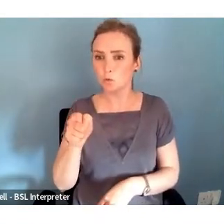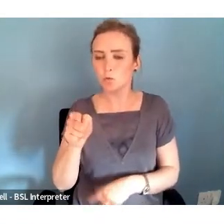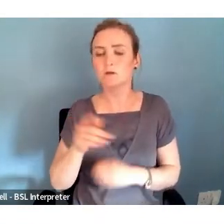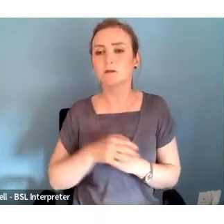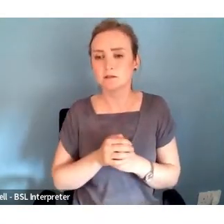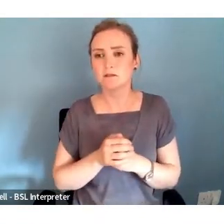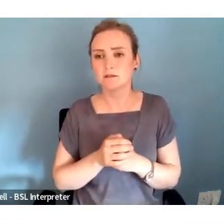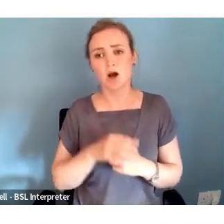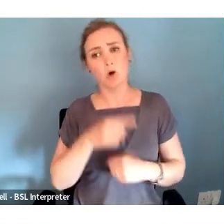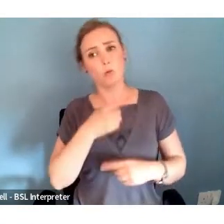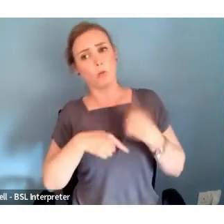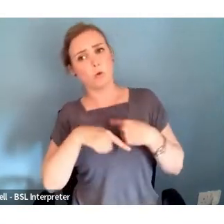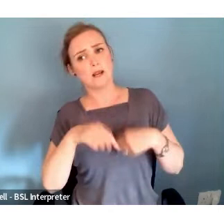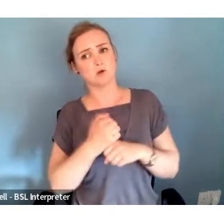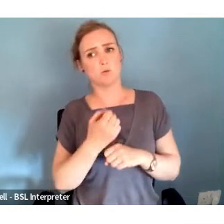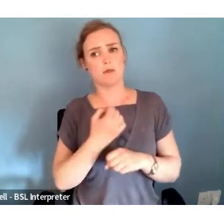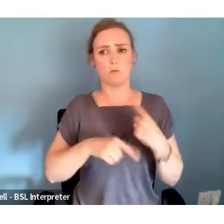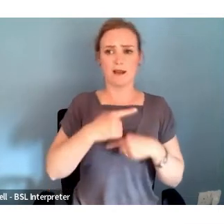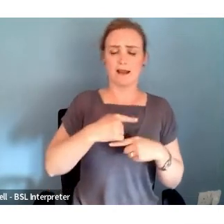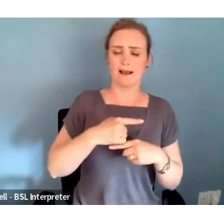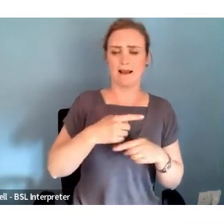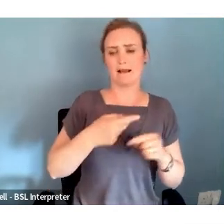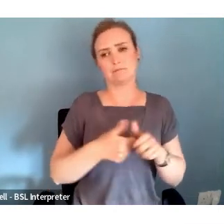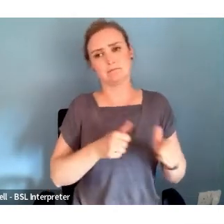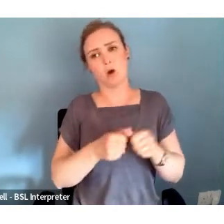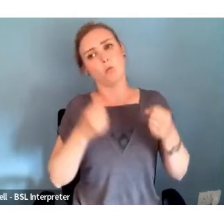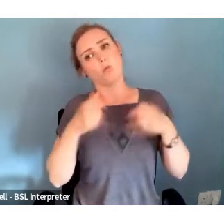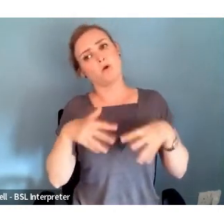wonderful you are it is good to talk about the candidate